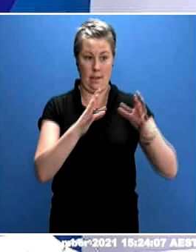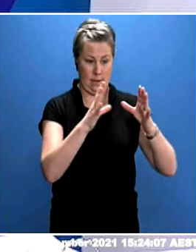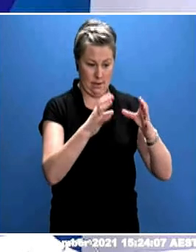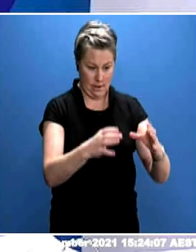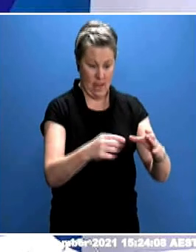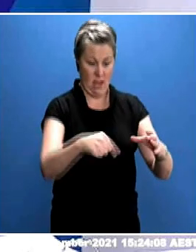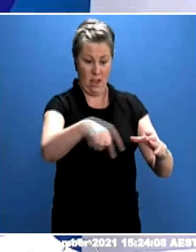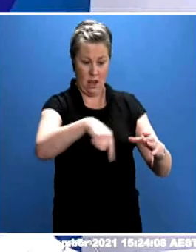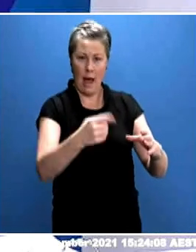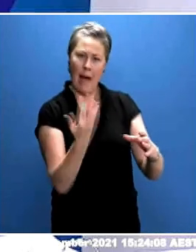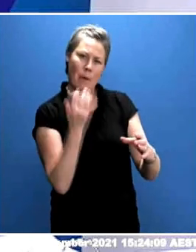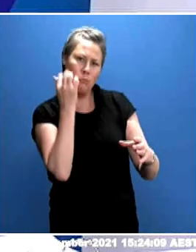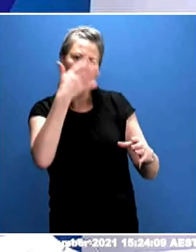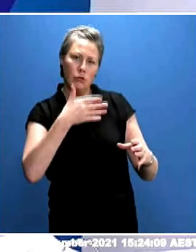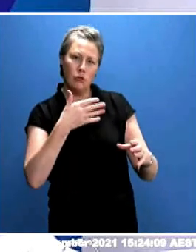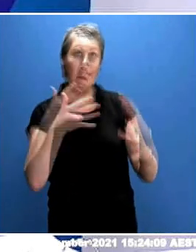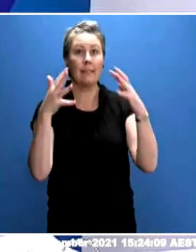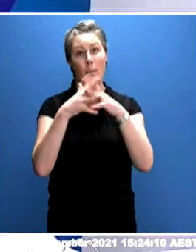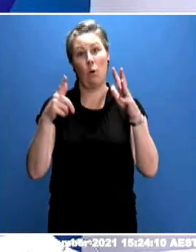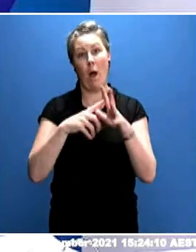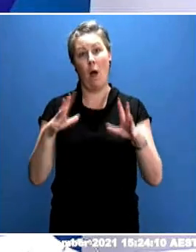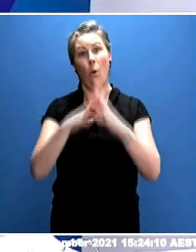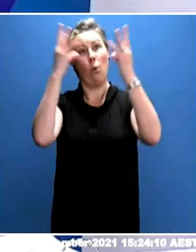In total, WA children in care? Yes.